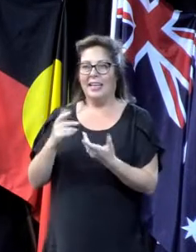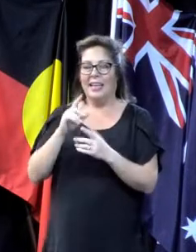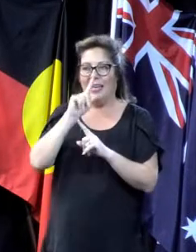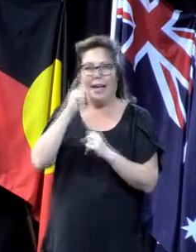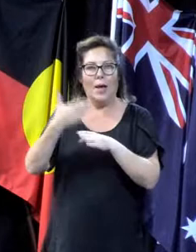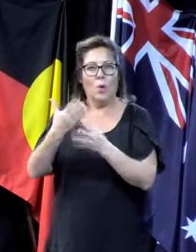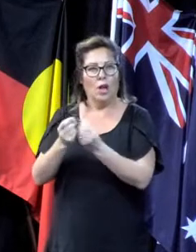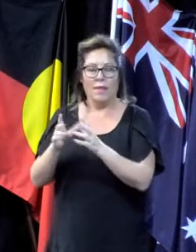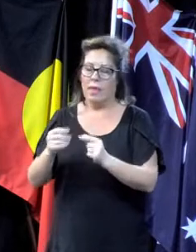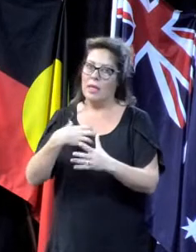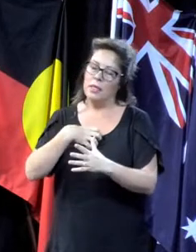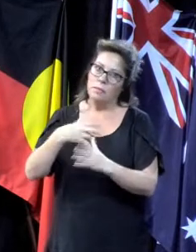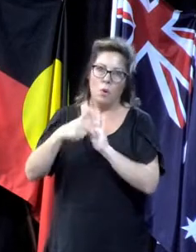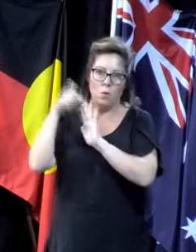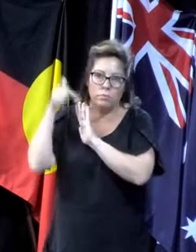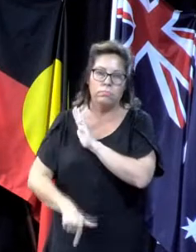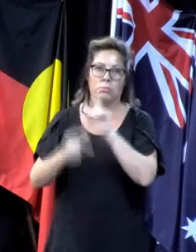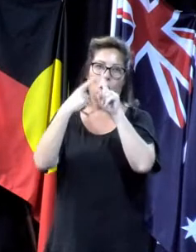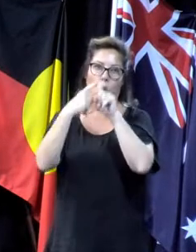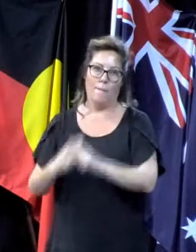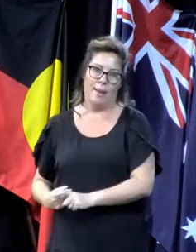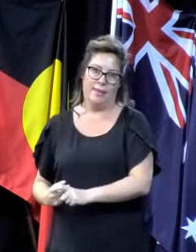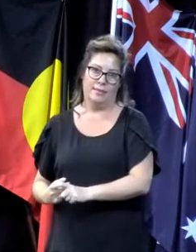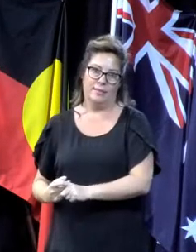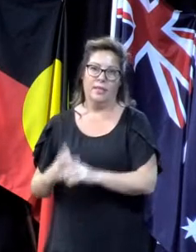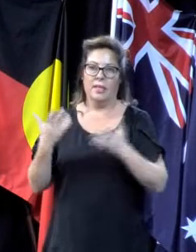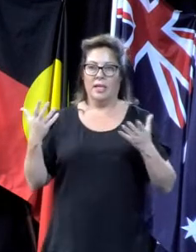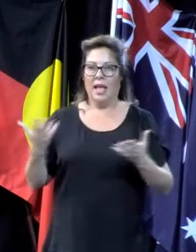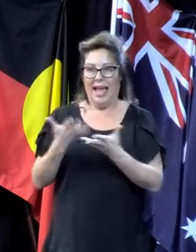It's actually far more involved than that in terms of it being successful